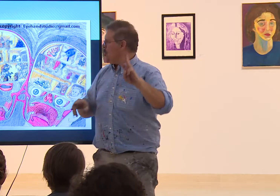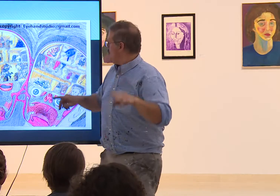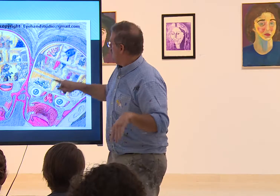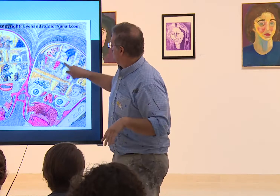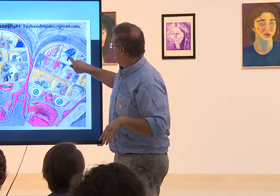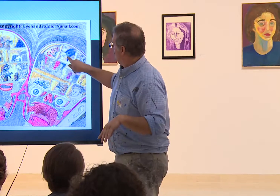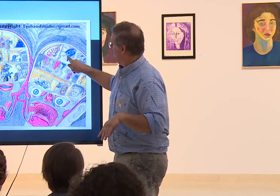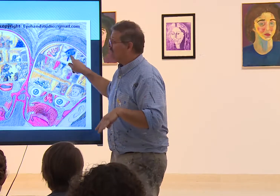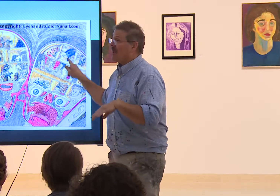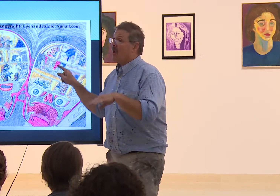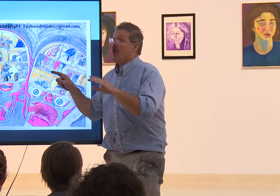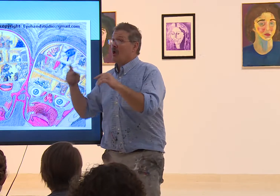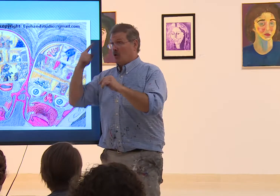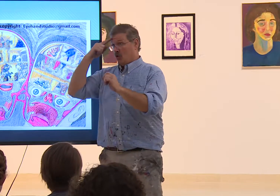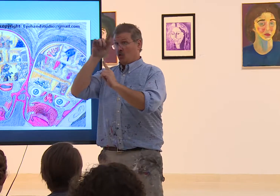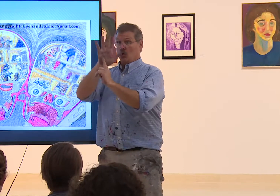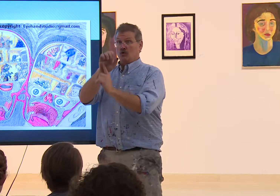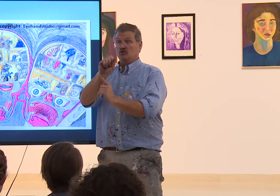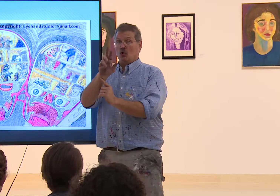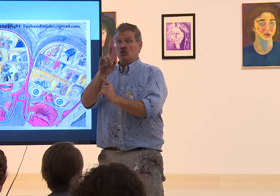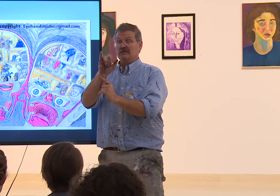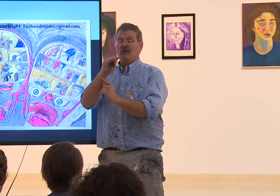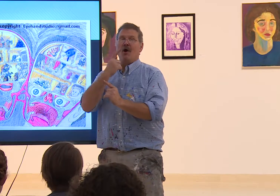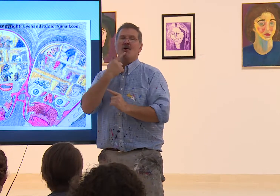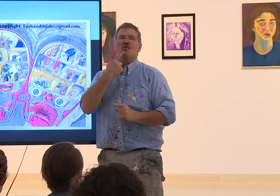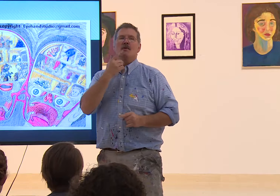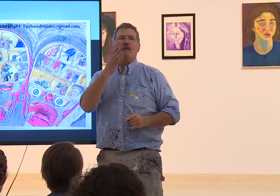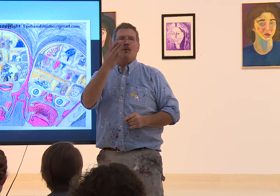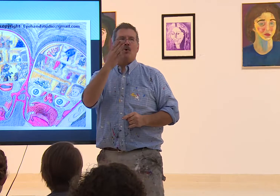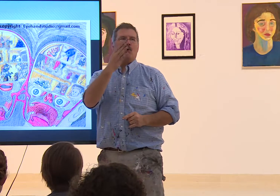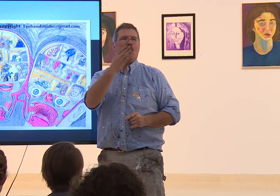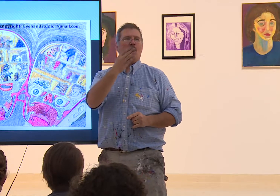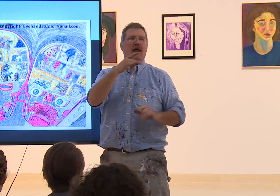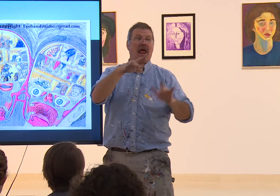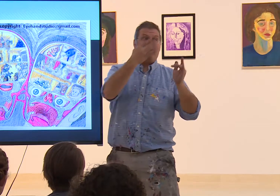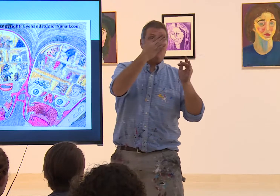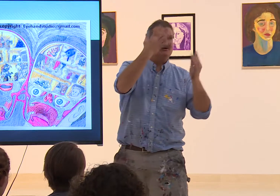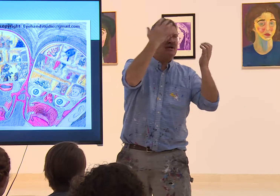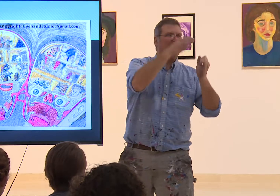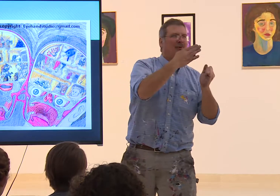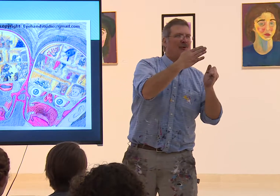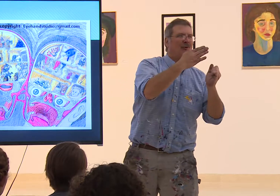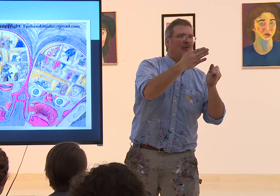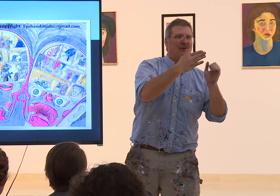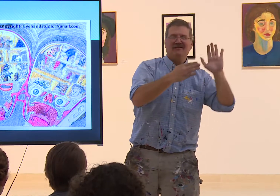We see arrows going into the birdhouse, and we know that birds can represent the deaf community.